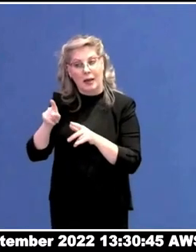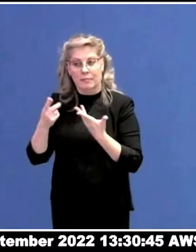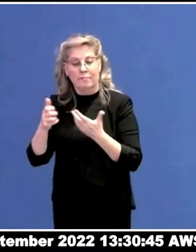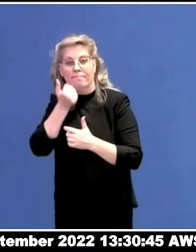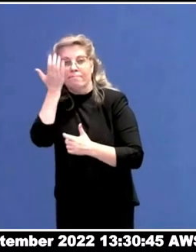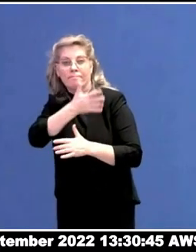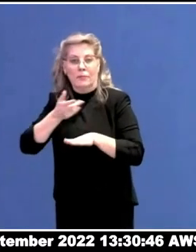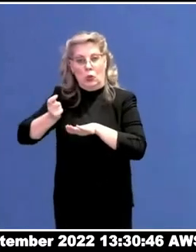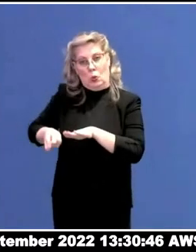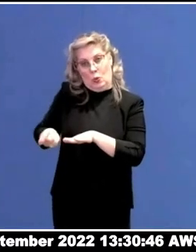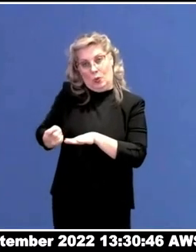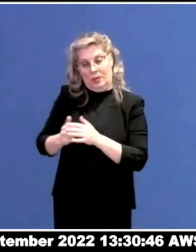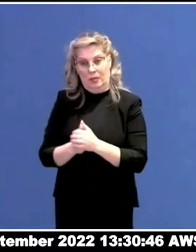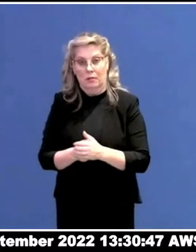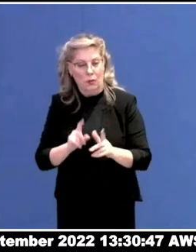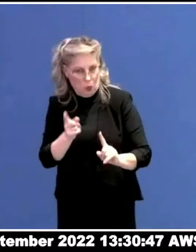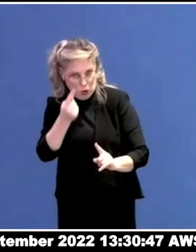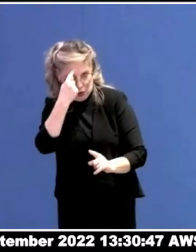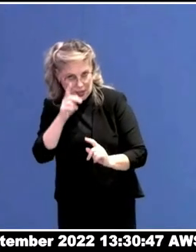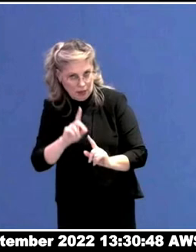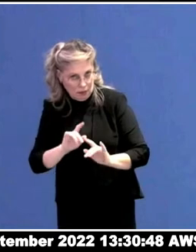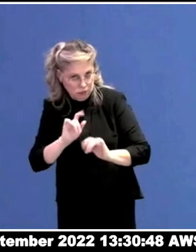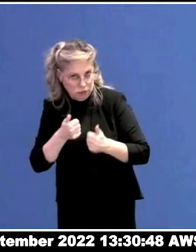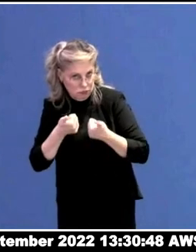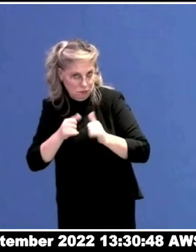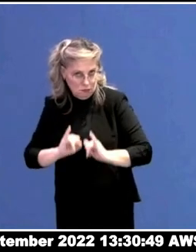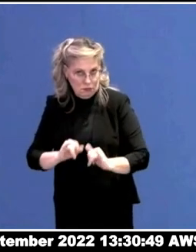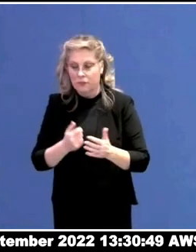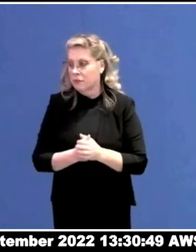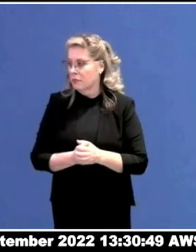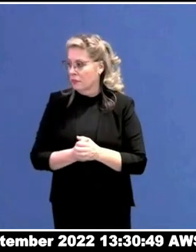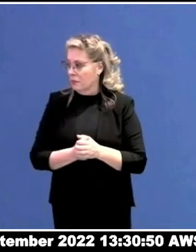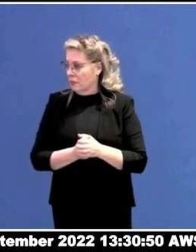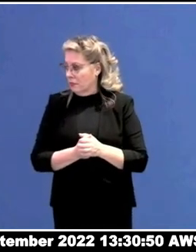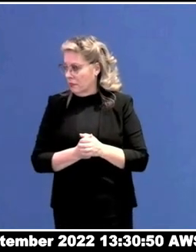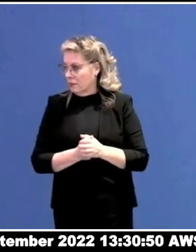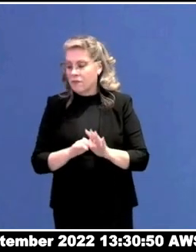Before I do, I would like to take Ms Sharma's point about the Department of Health